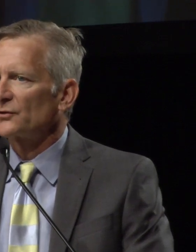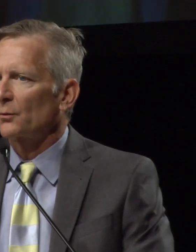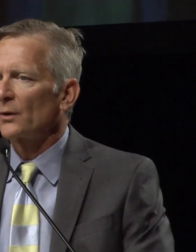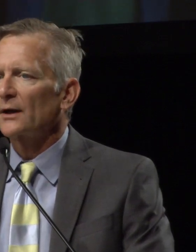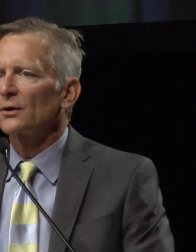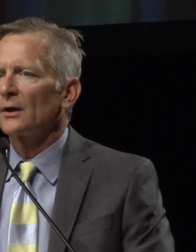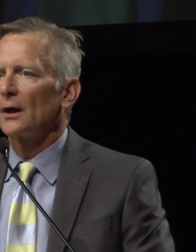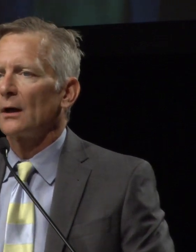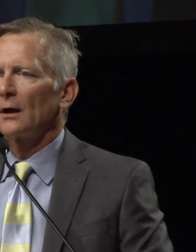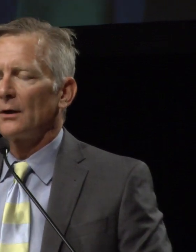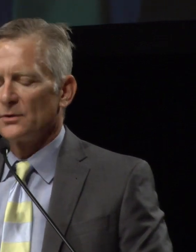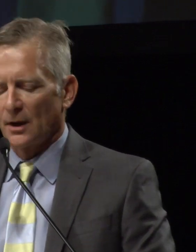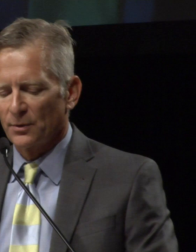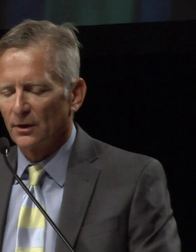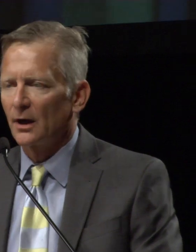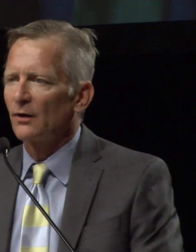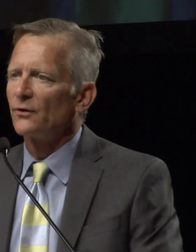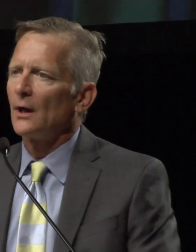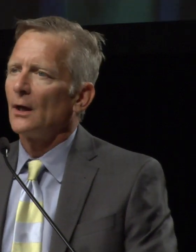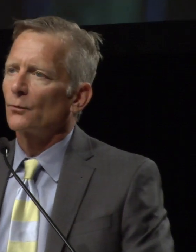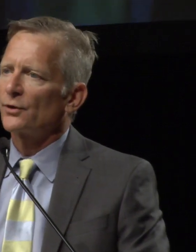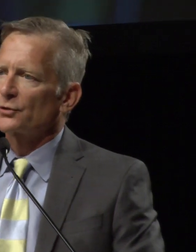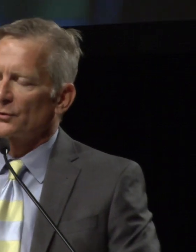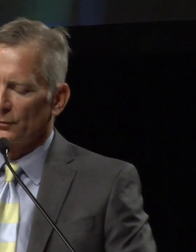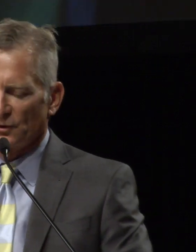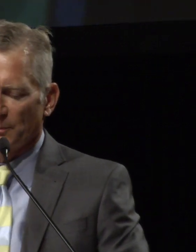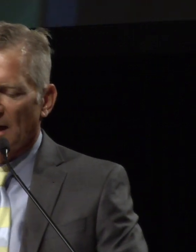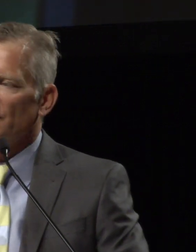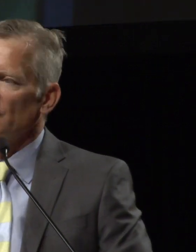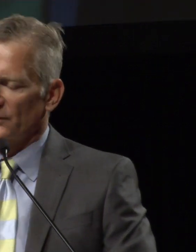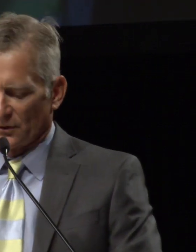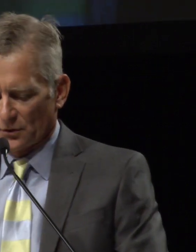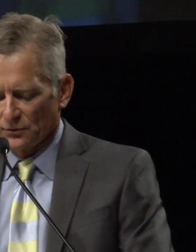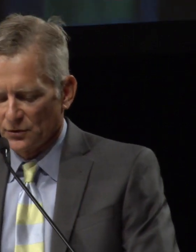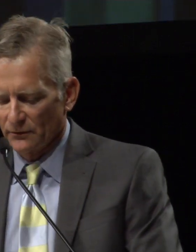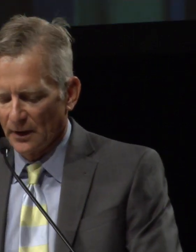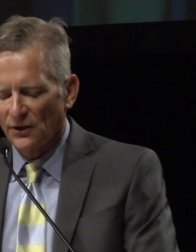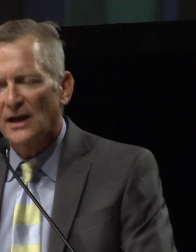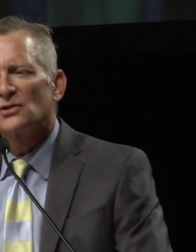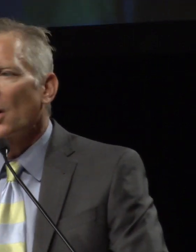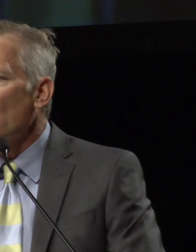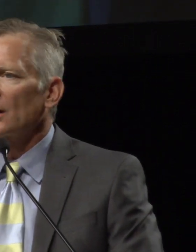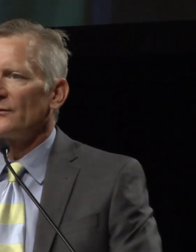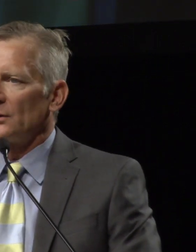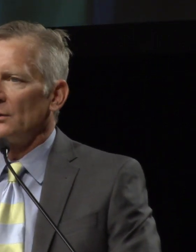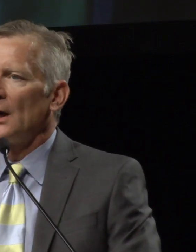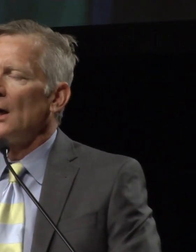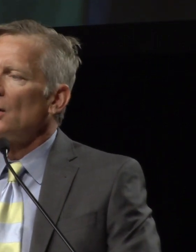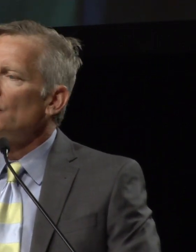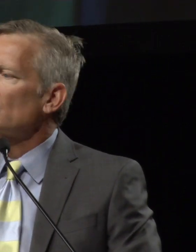THAT WAS A RECORD NUMBER OF RETURNED RESPONSES FOR THE COACHE SURVEY. THANKS TO ALL OF YOU WHO